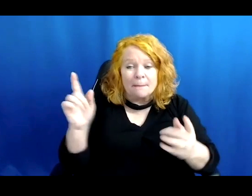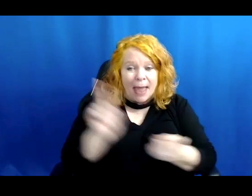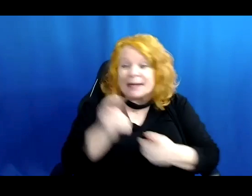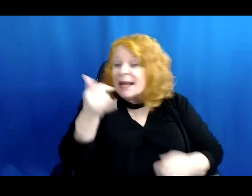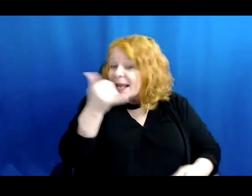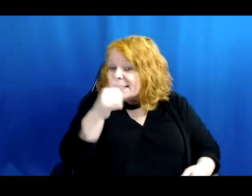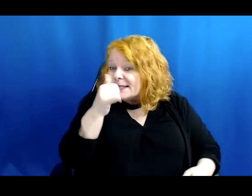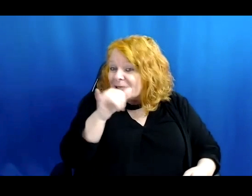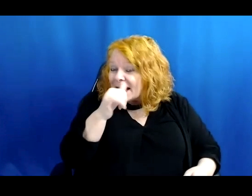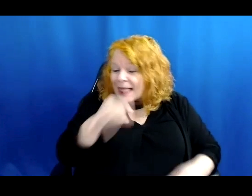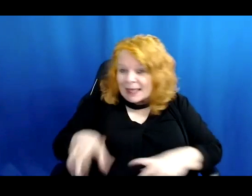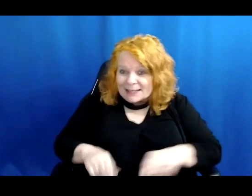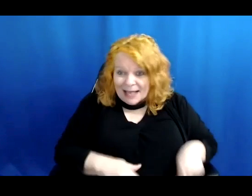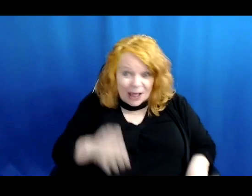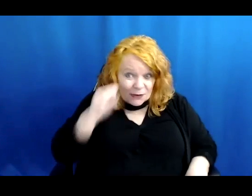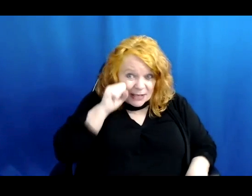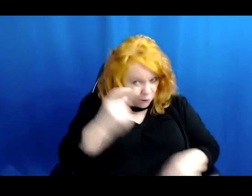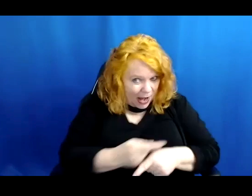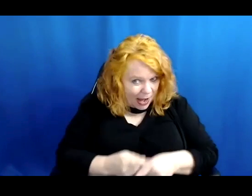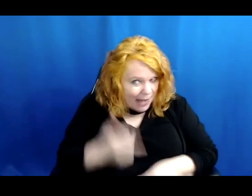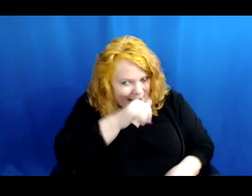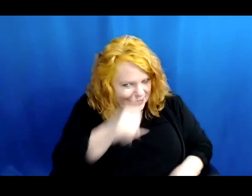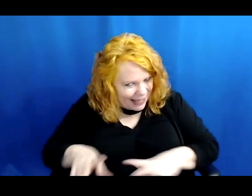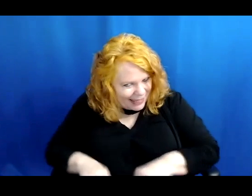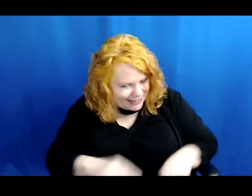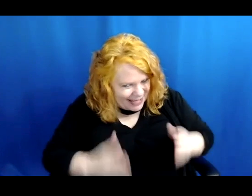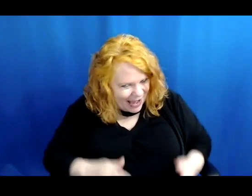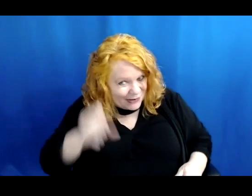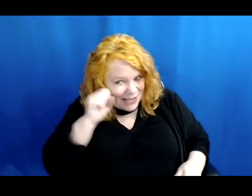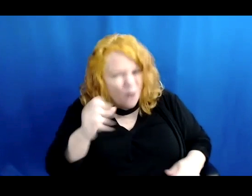Silly Sailor Sid. We are going to sing the song in a minute.